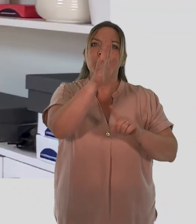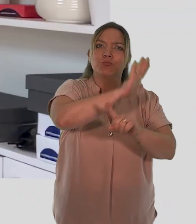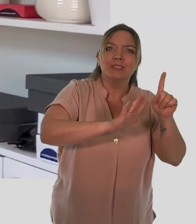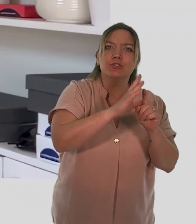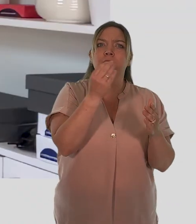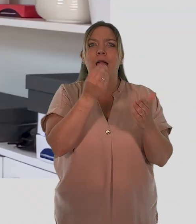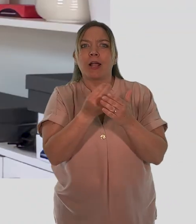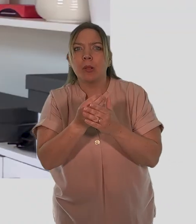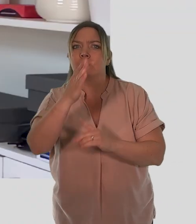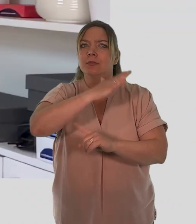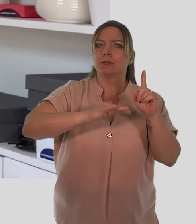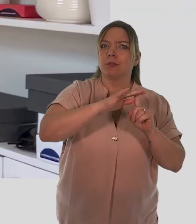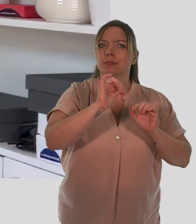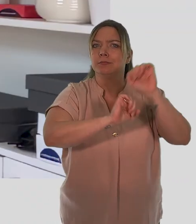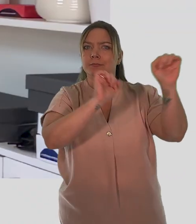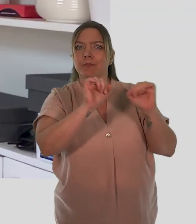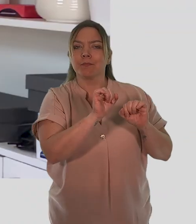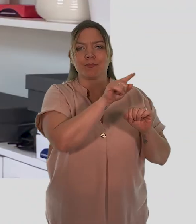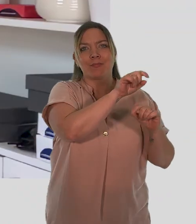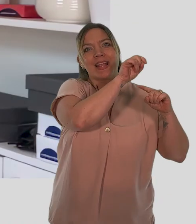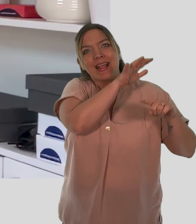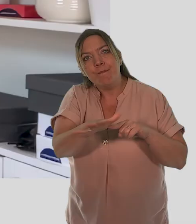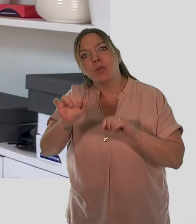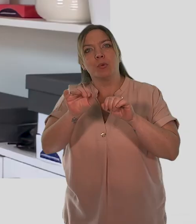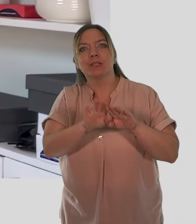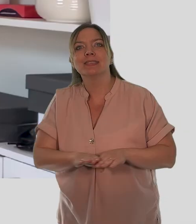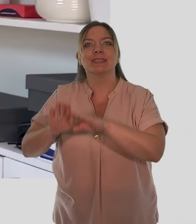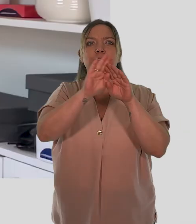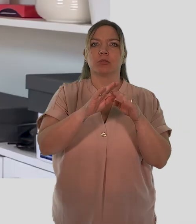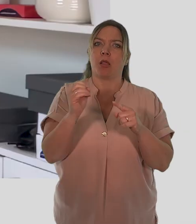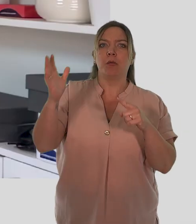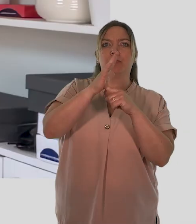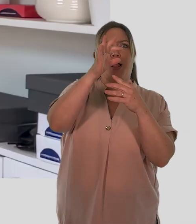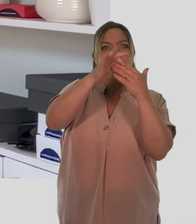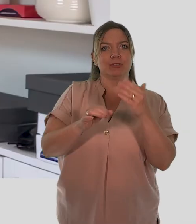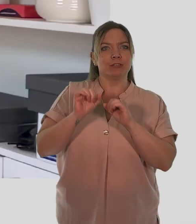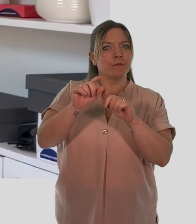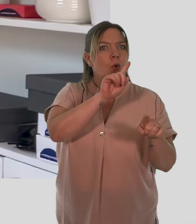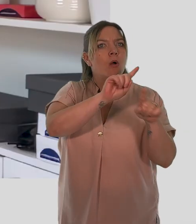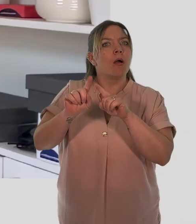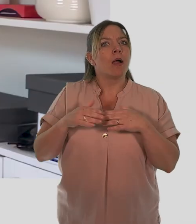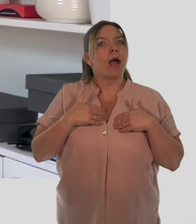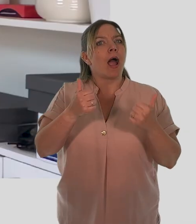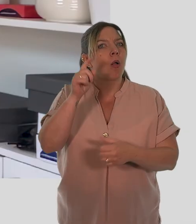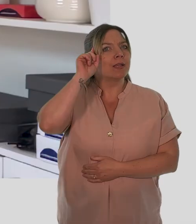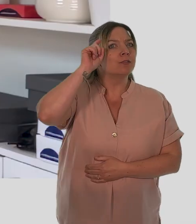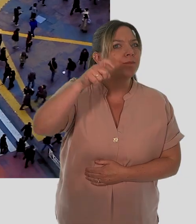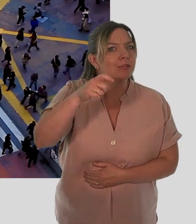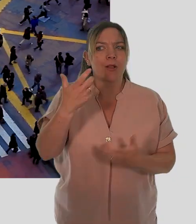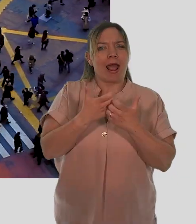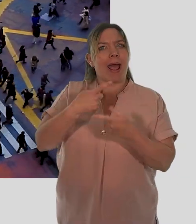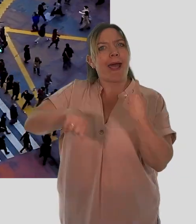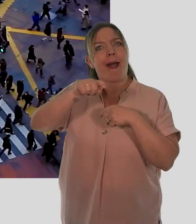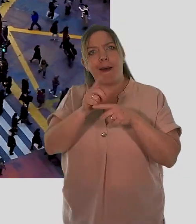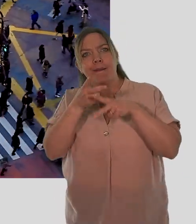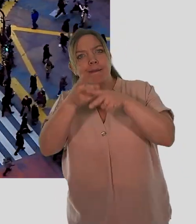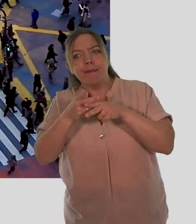that can be incorporated into culturally relevant national dementia strategies in different countries within the Western Pacific Region,